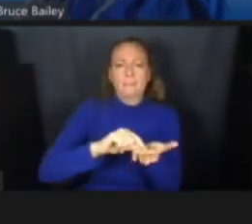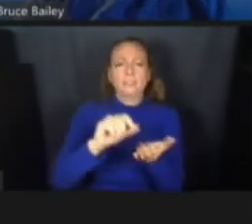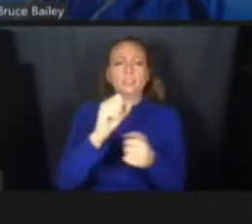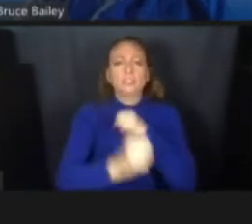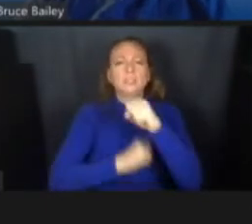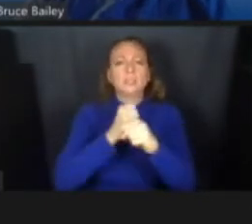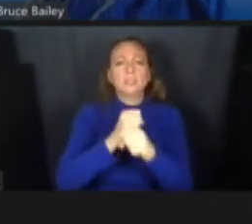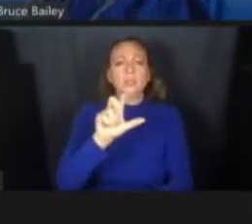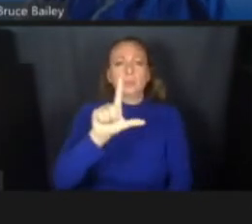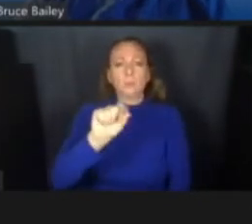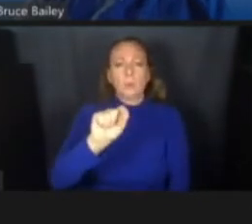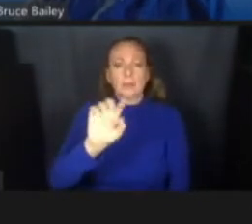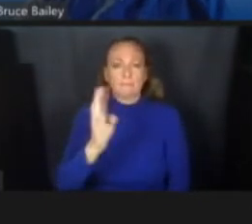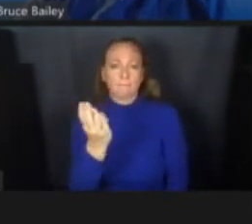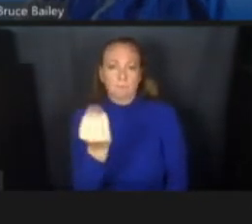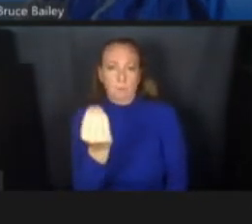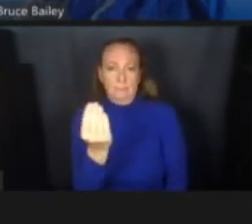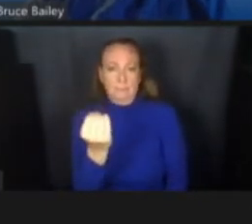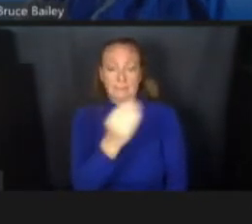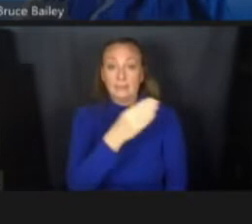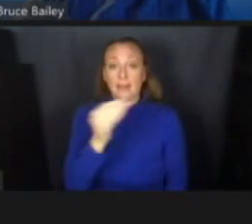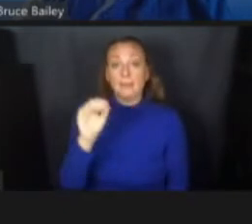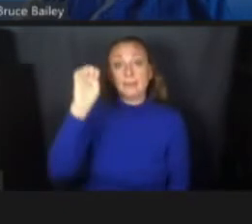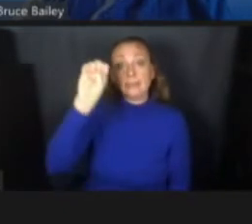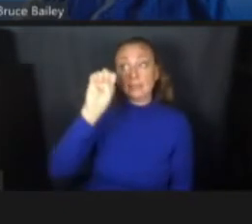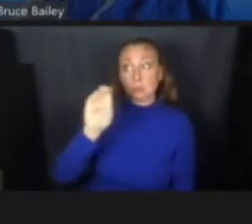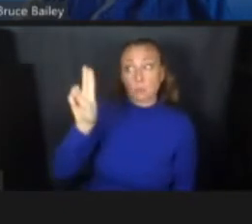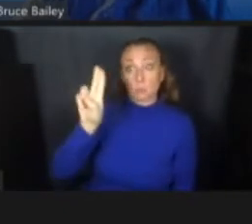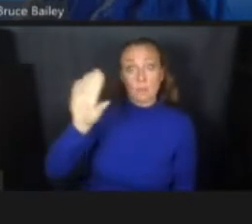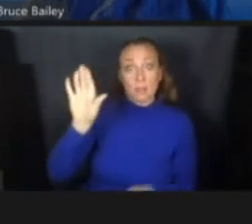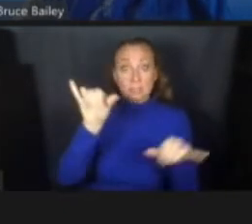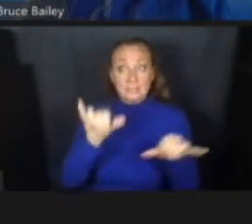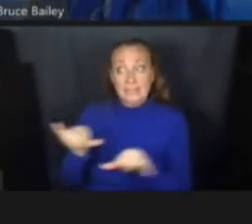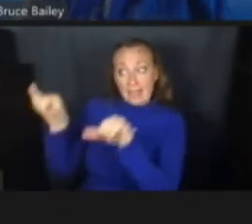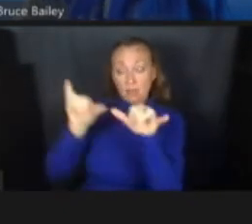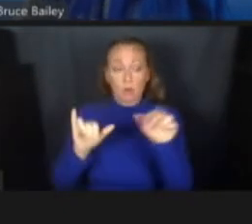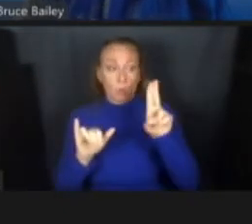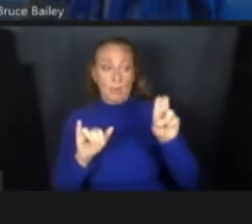and the European standard and the US Section 508 standards,